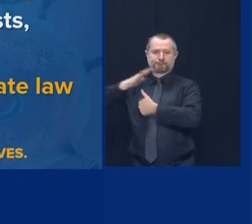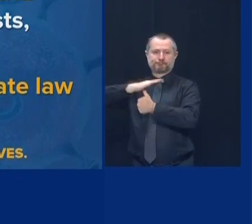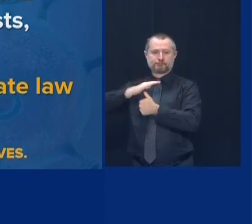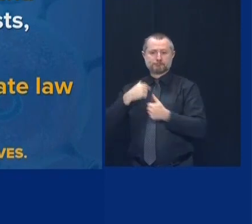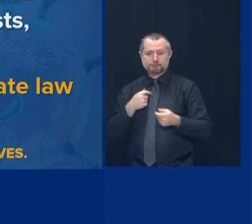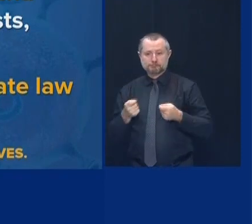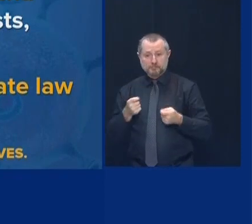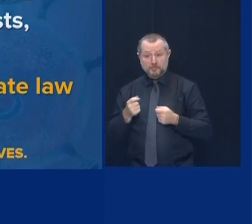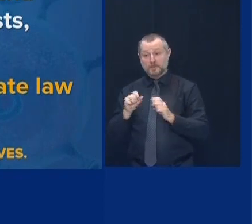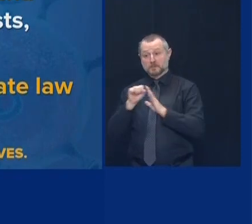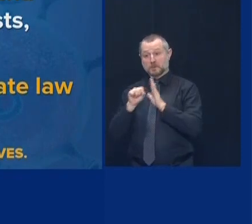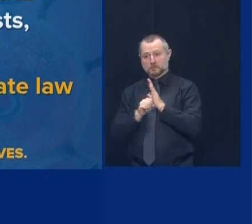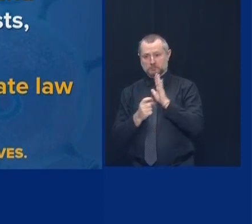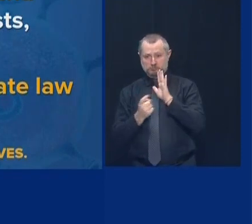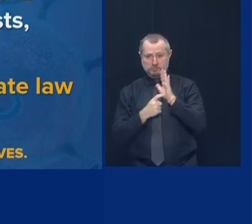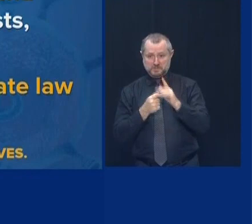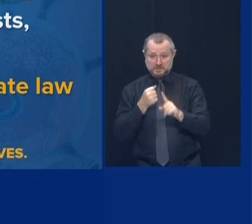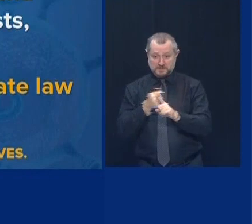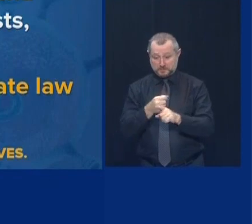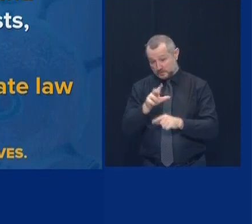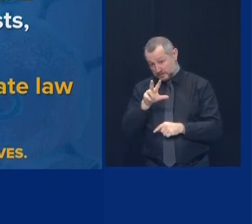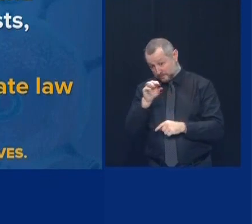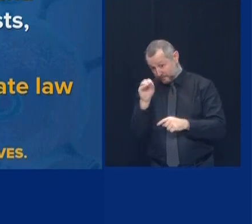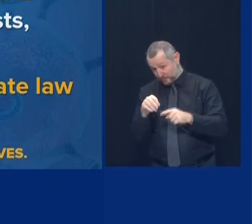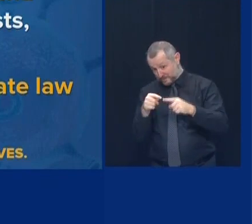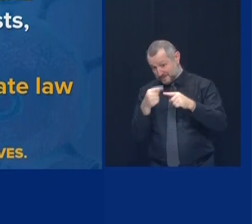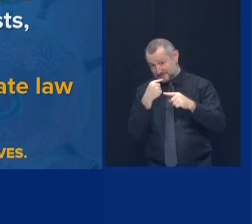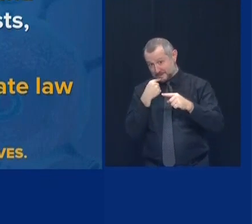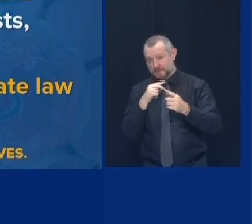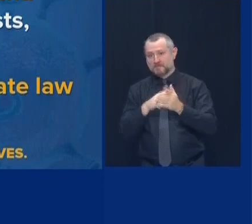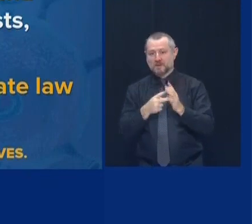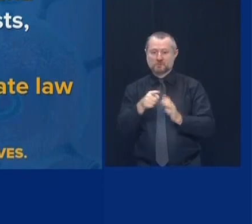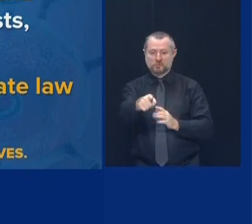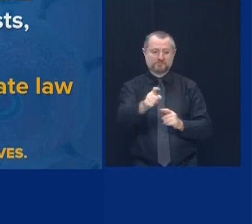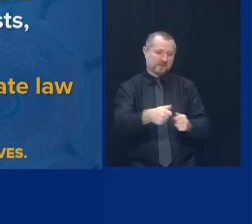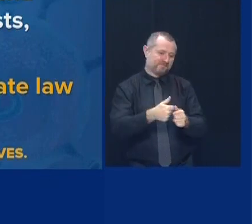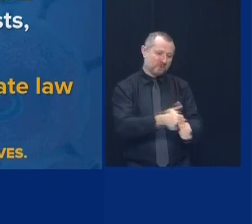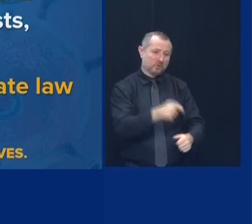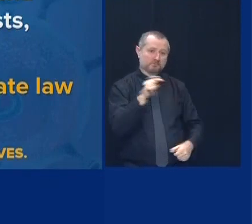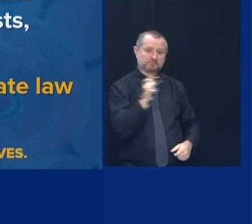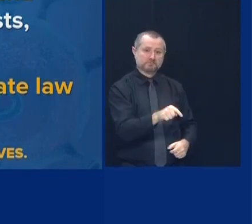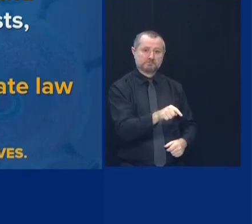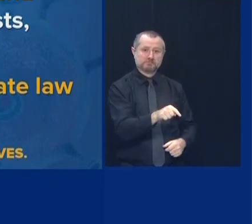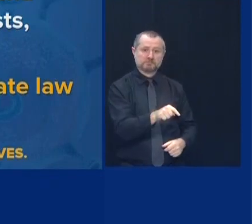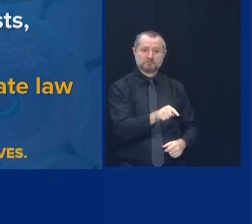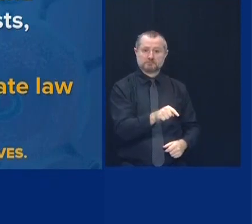UNNECESSARY BUT IT IS ALSO THE STATE LAW GOVERNS AND ONCE